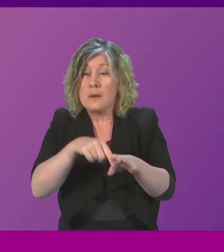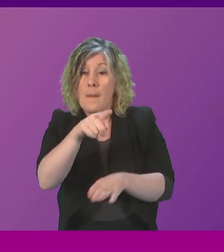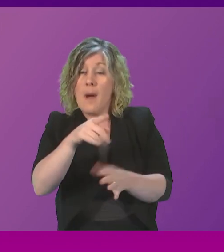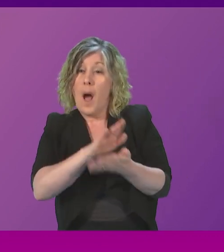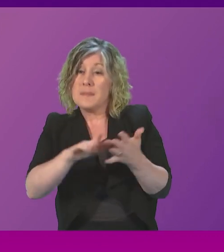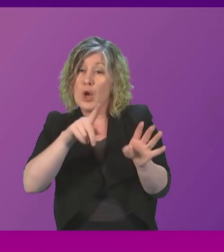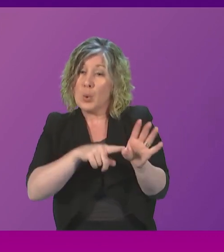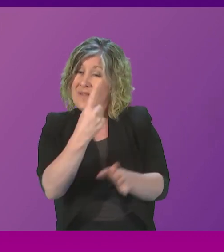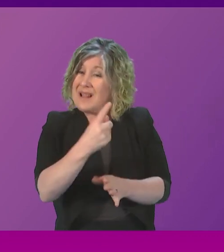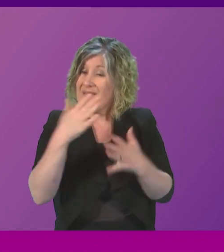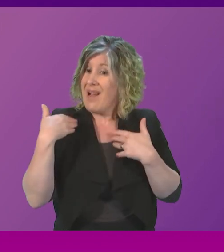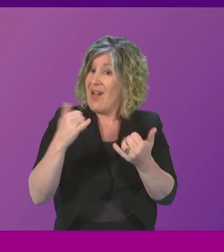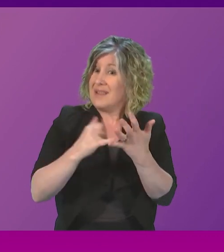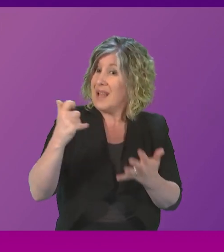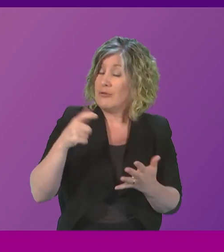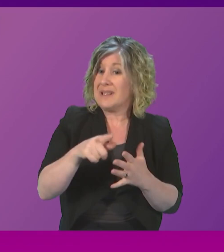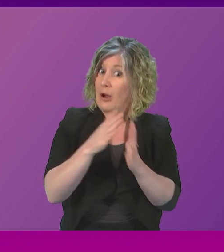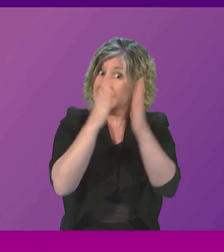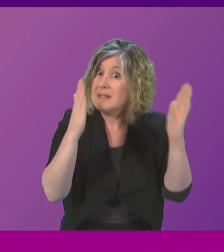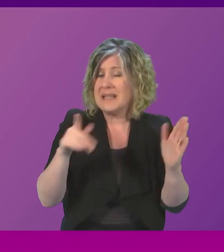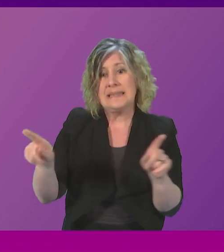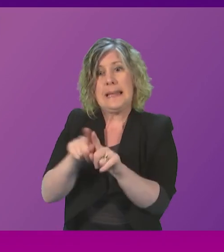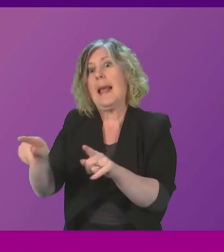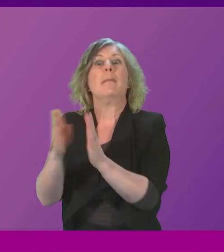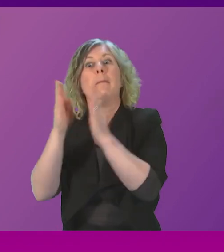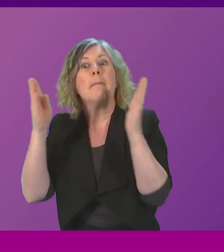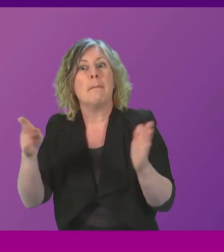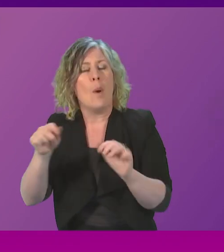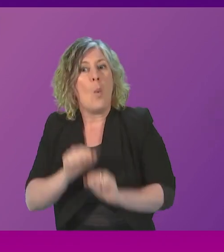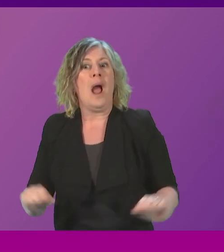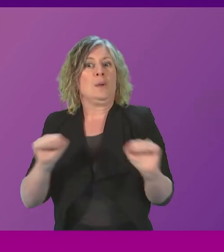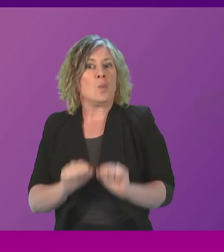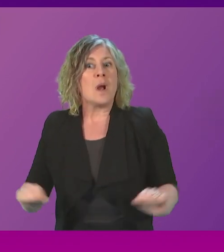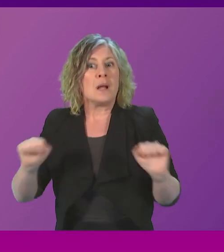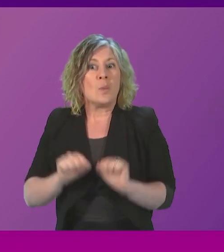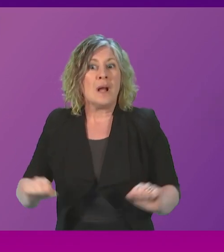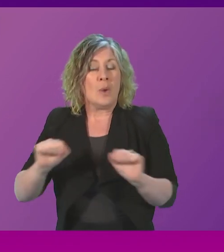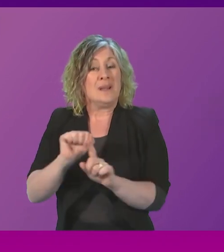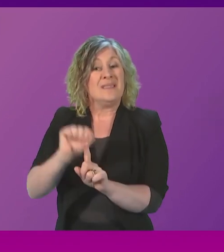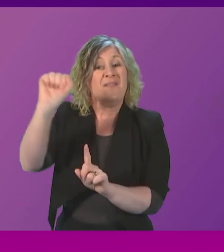This is what Alan’s dad, Robert, told us: “He is really up and down.